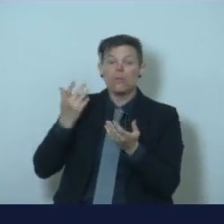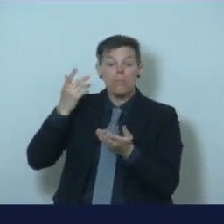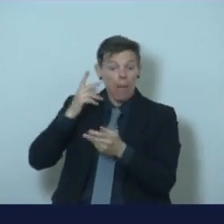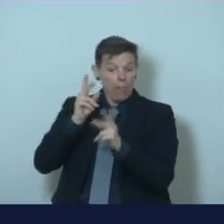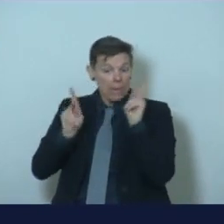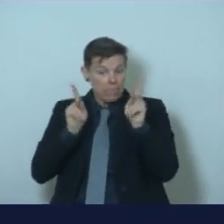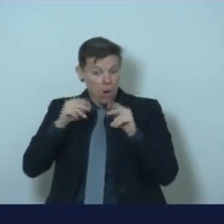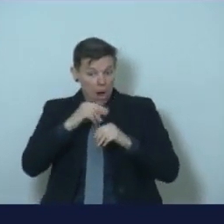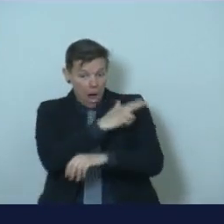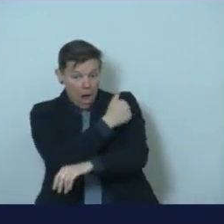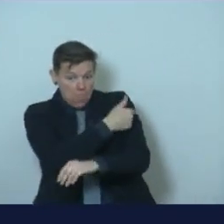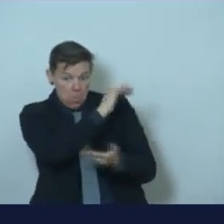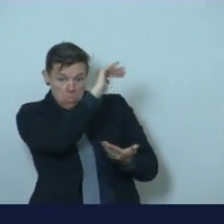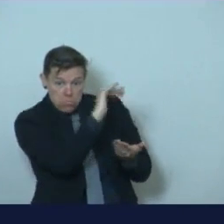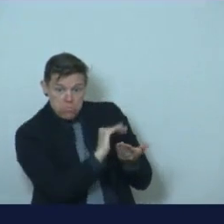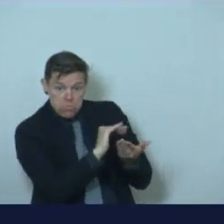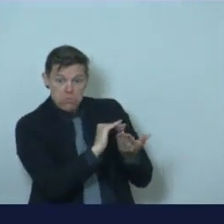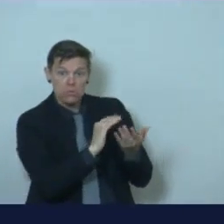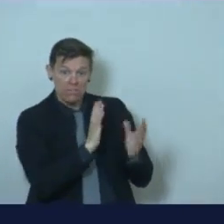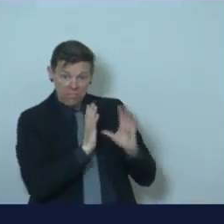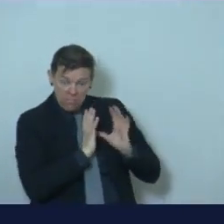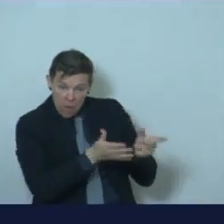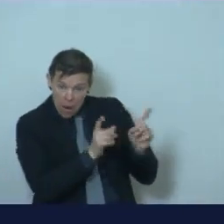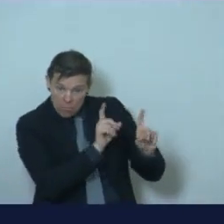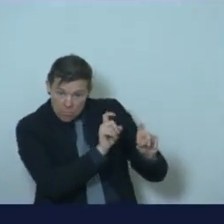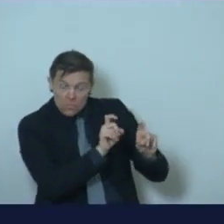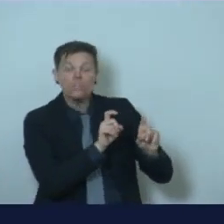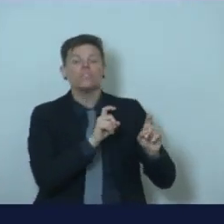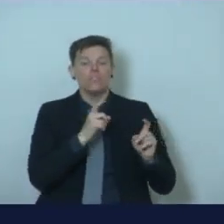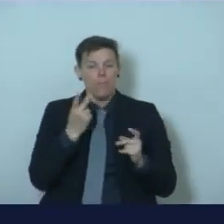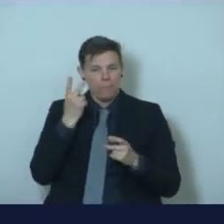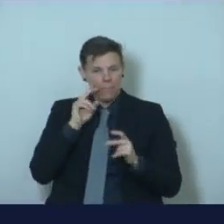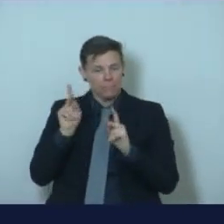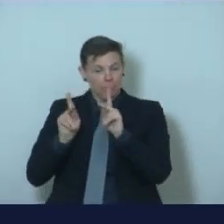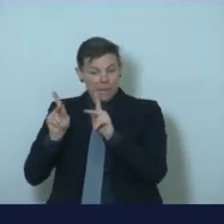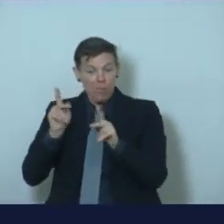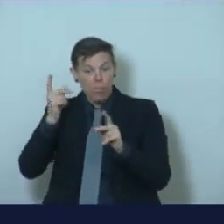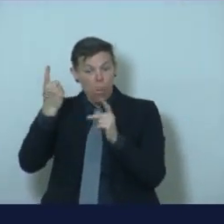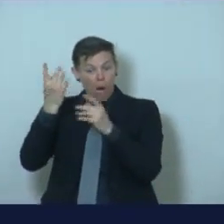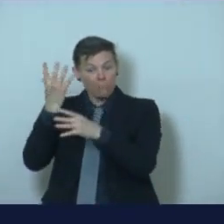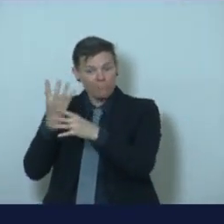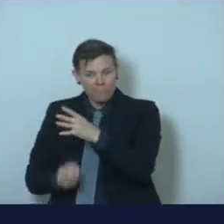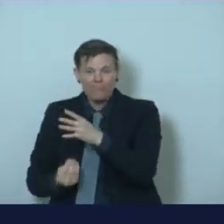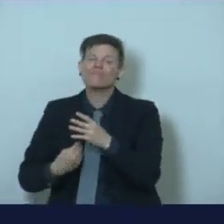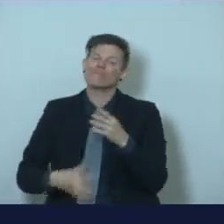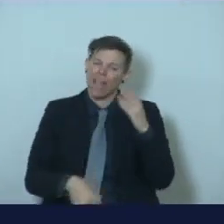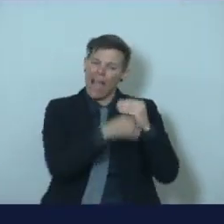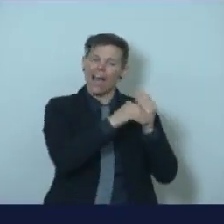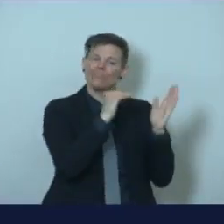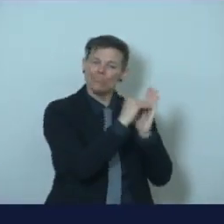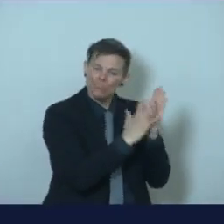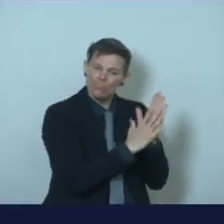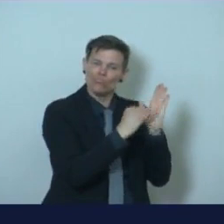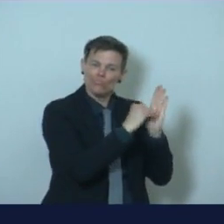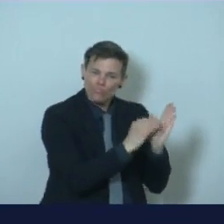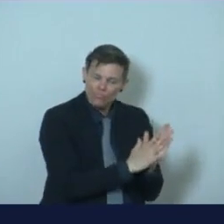WE'RE SEEING WHO IS IN THE HOSPITAL EVERYDAY. WE ARE TRACKING EVERY SINGLE TRAGEDY EVERY SINGLE DAY.